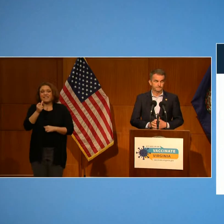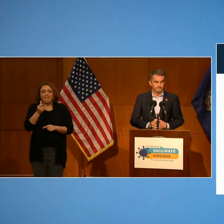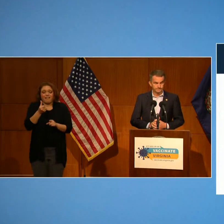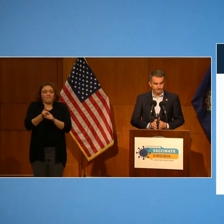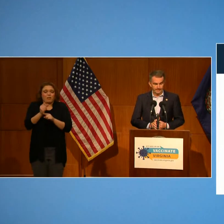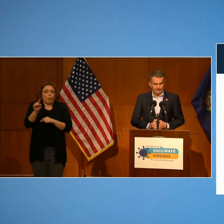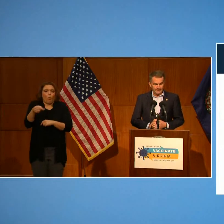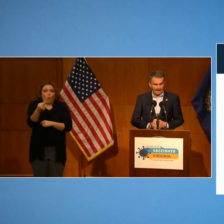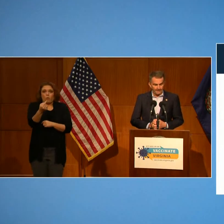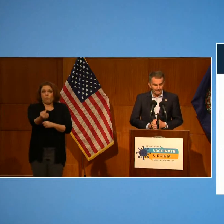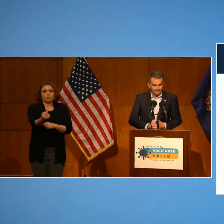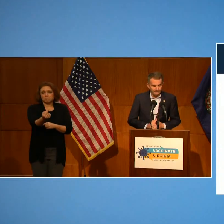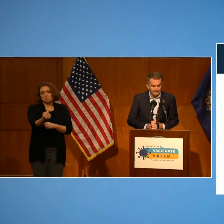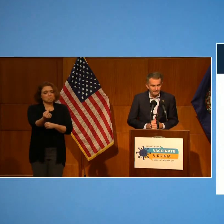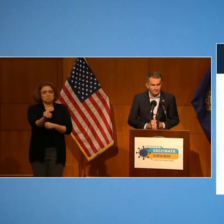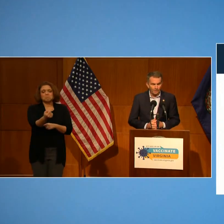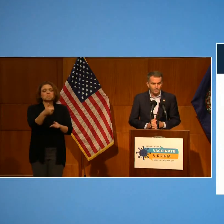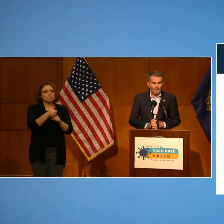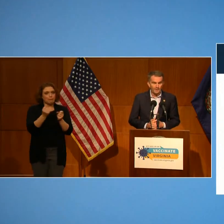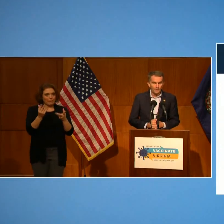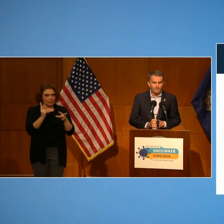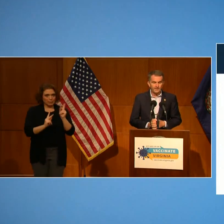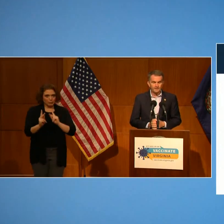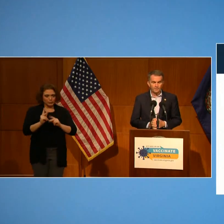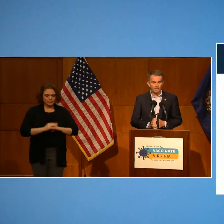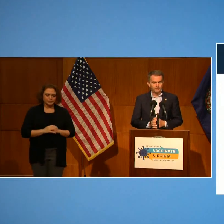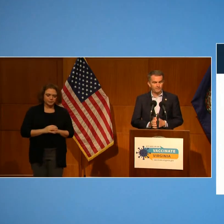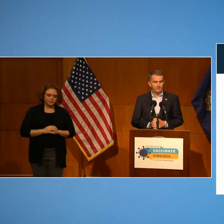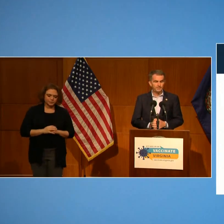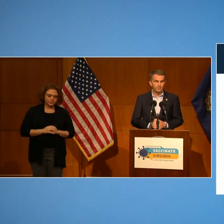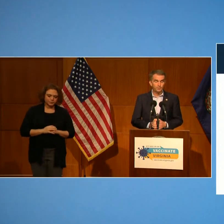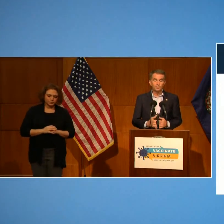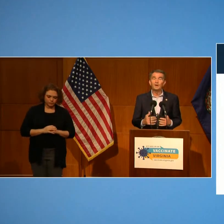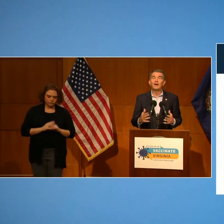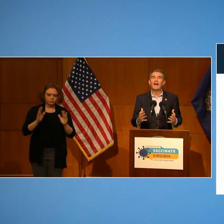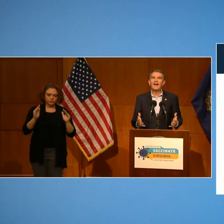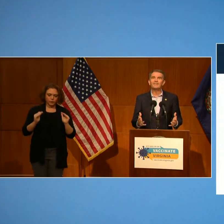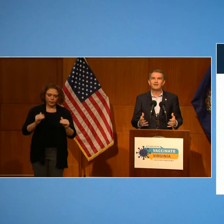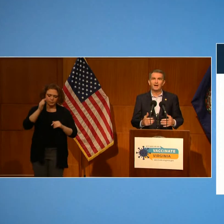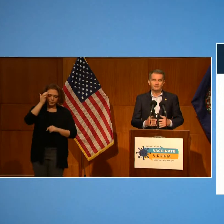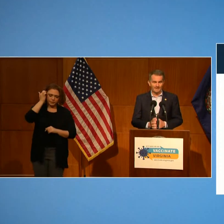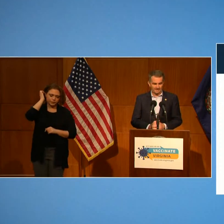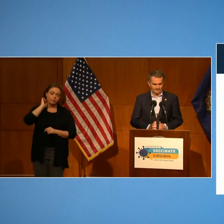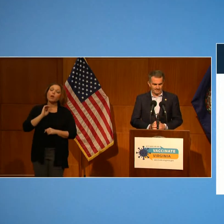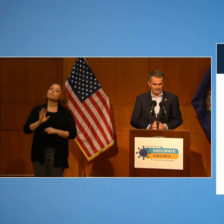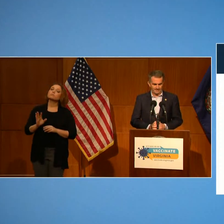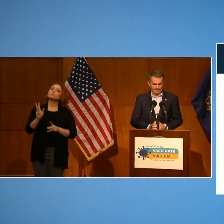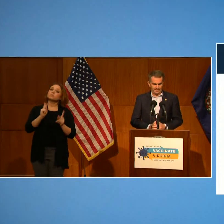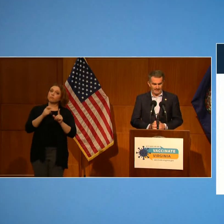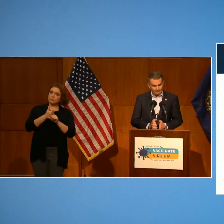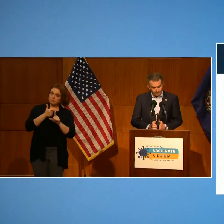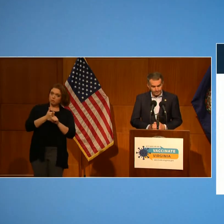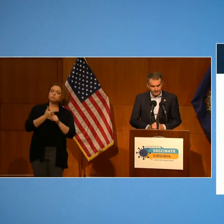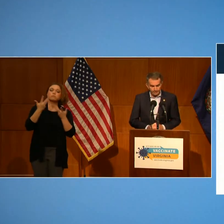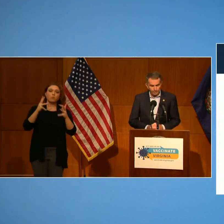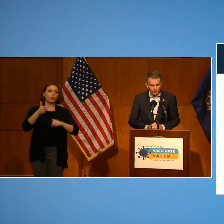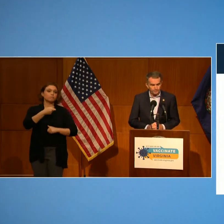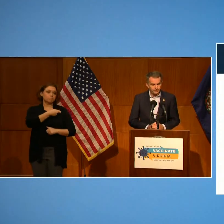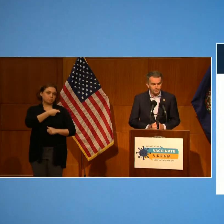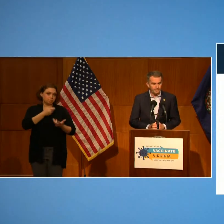JUST YOU. NOW LET'S TALK ABOUT